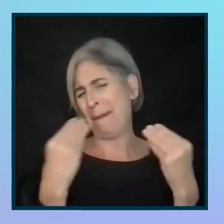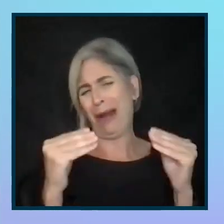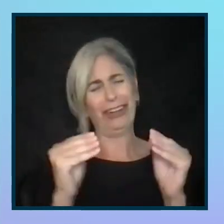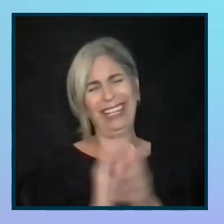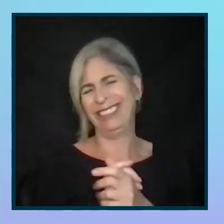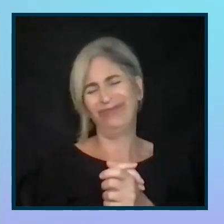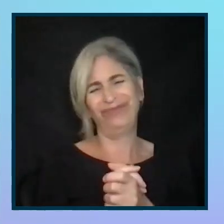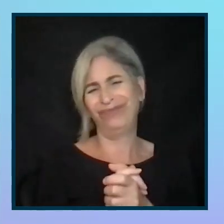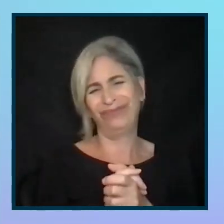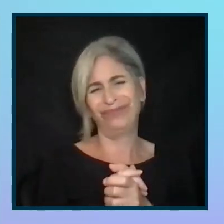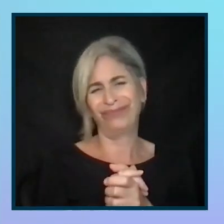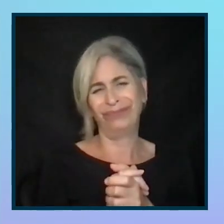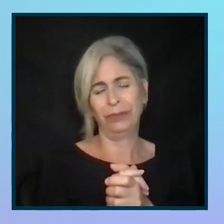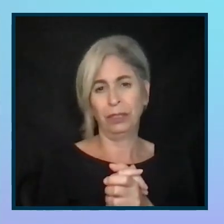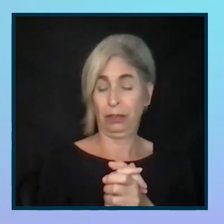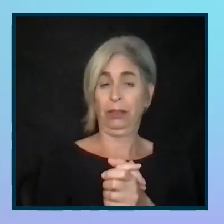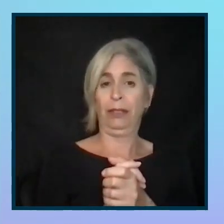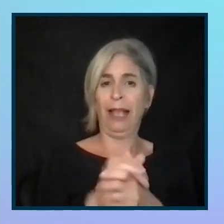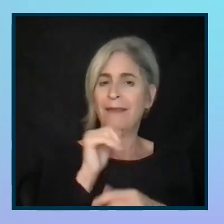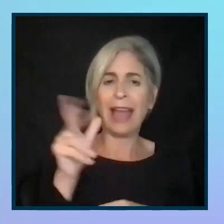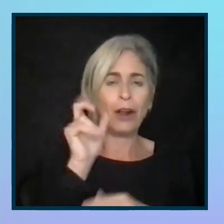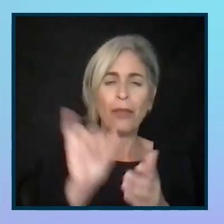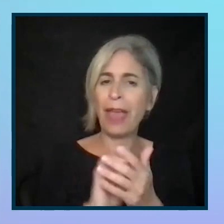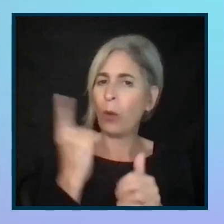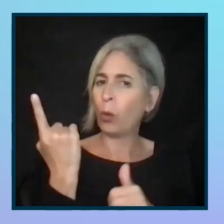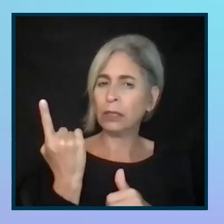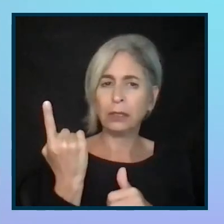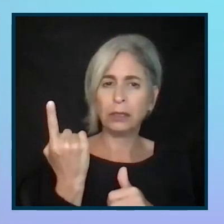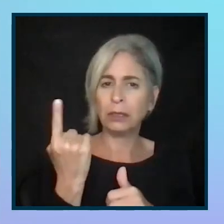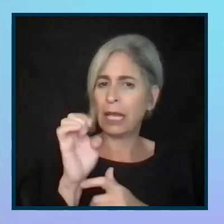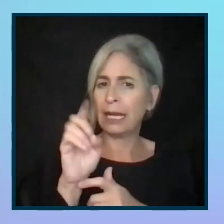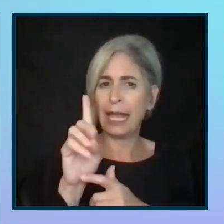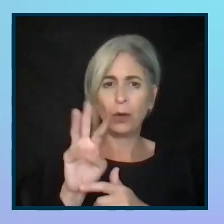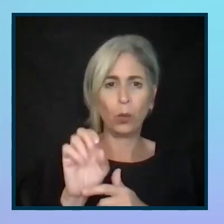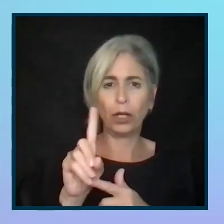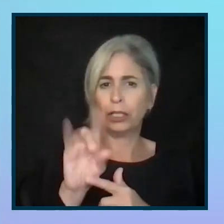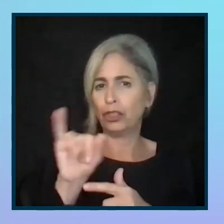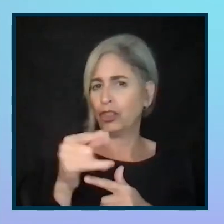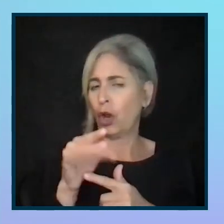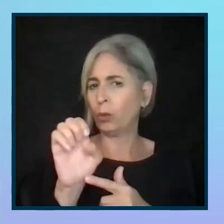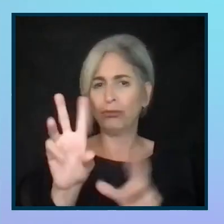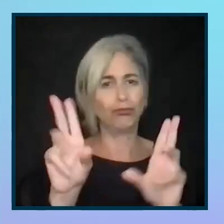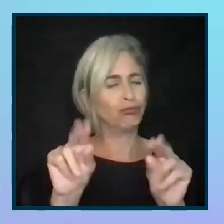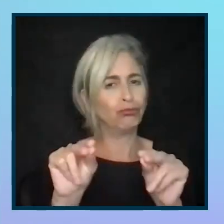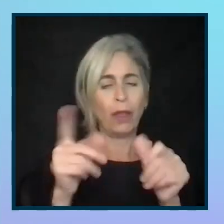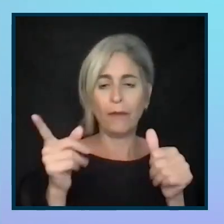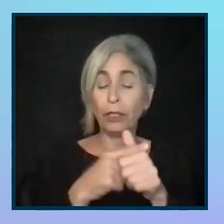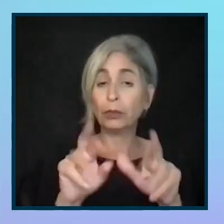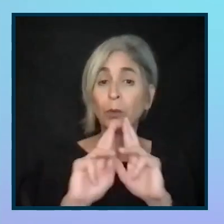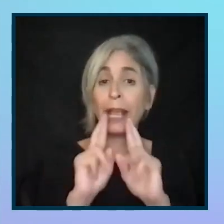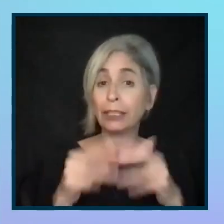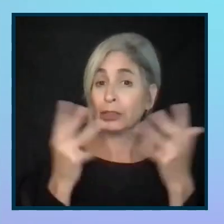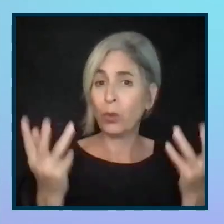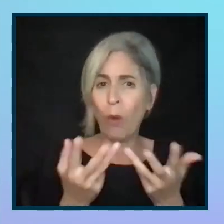and I've not heard that once at Edward Jones. Typically, the first reaction I get is,